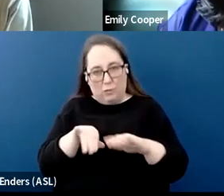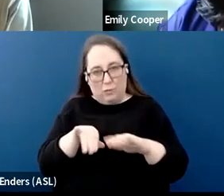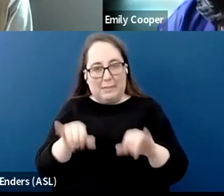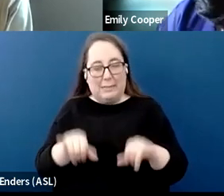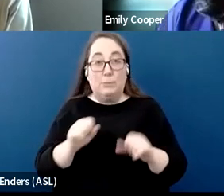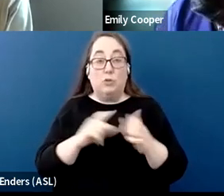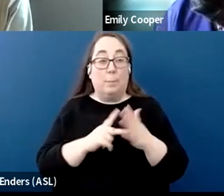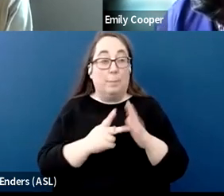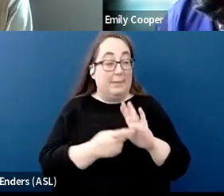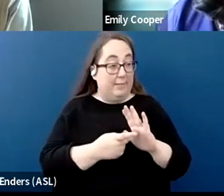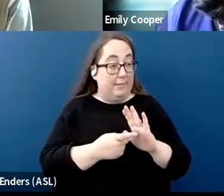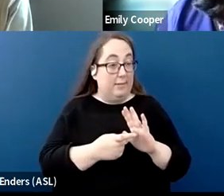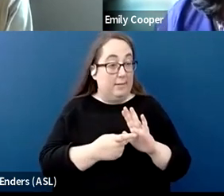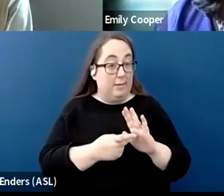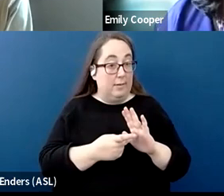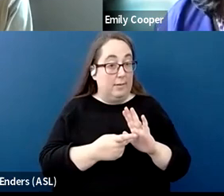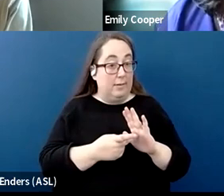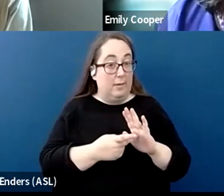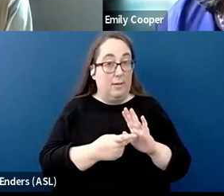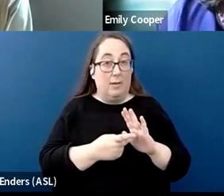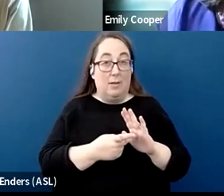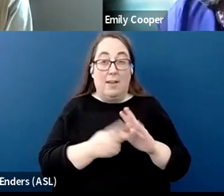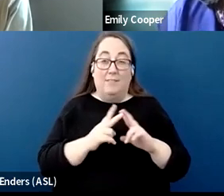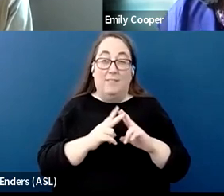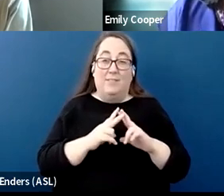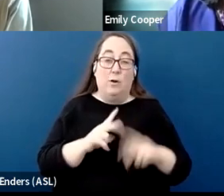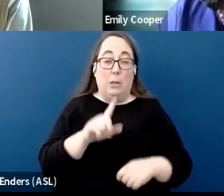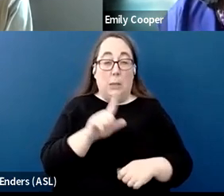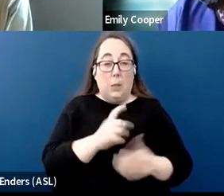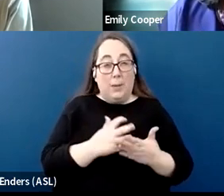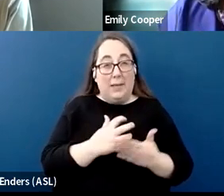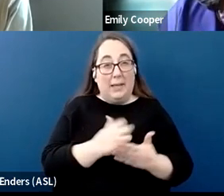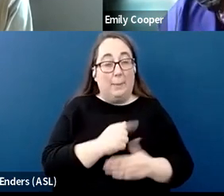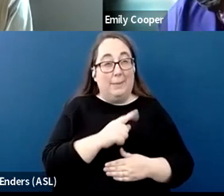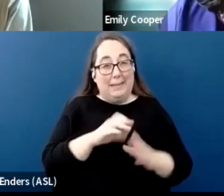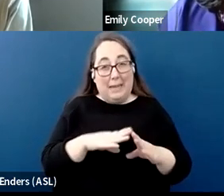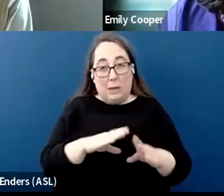rides with clients, so that is definitely something that we want